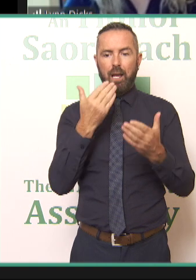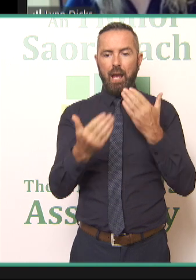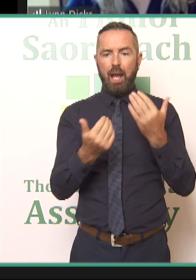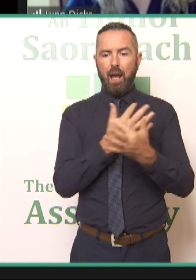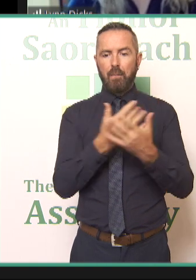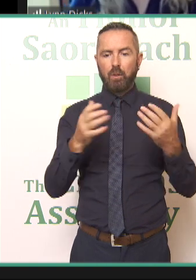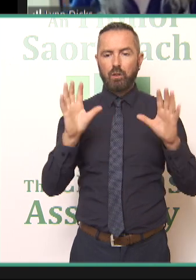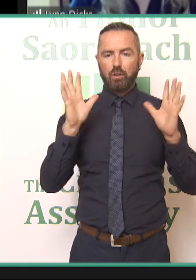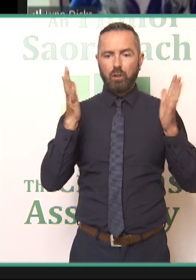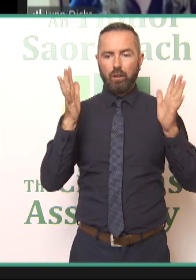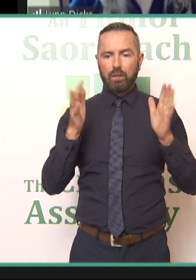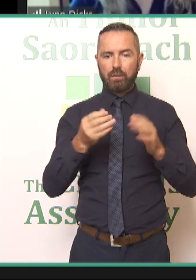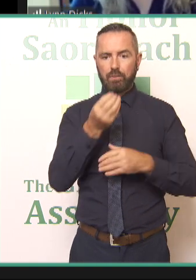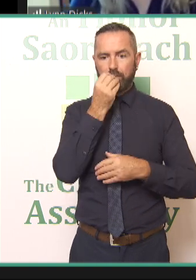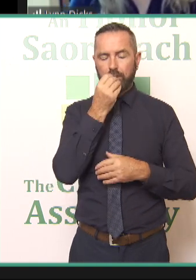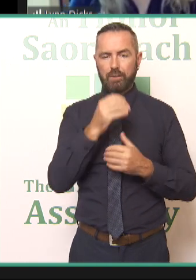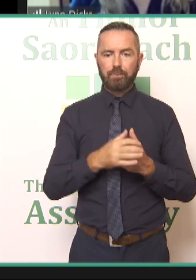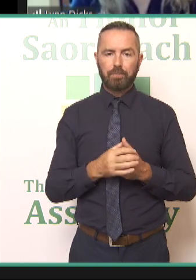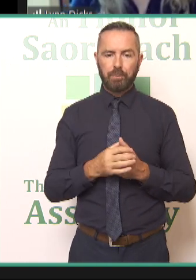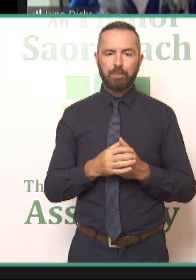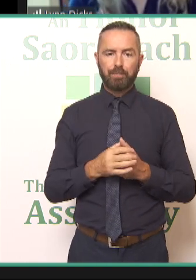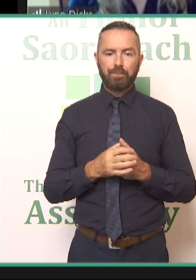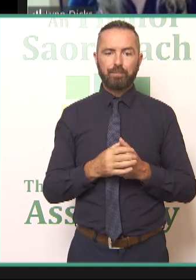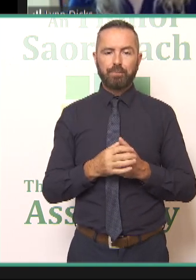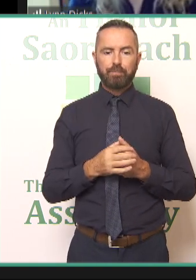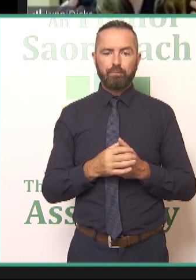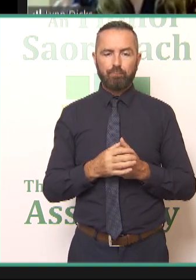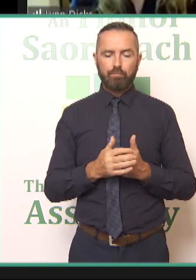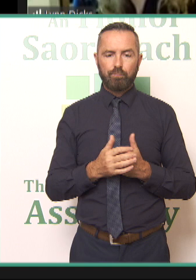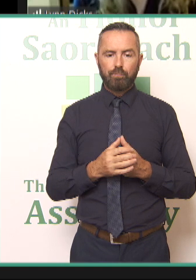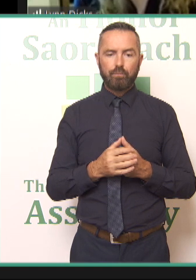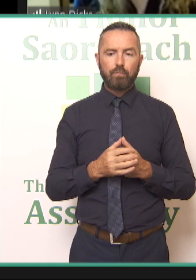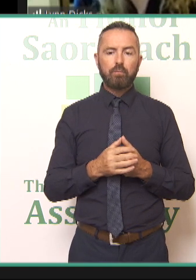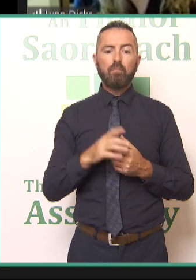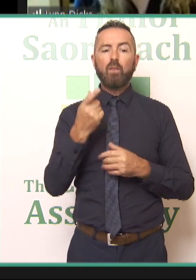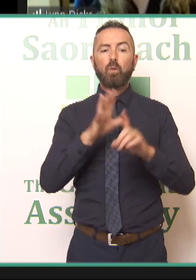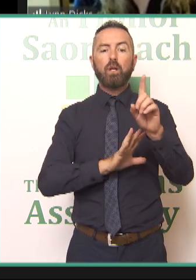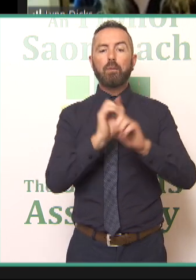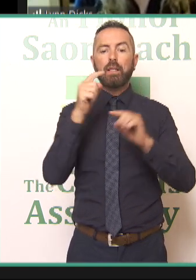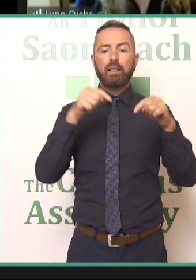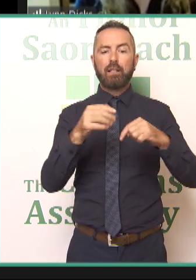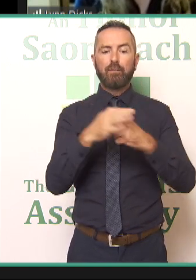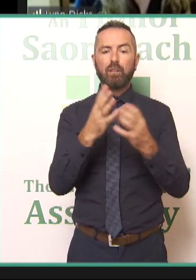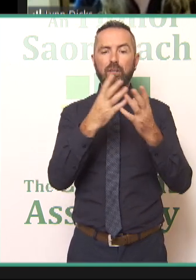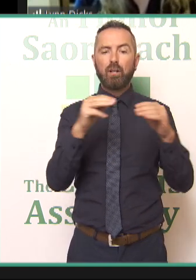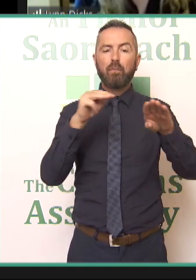chocolate we consume um and an objective here for for solving the problem of biodiversity and